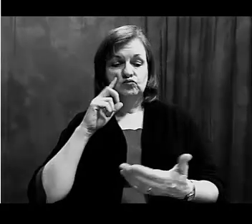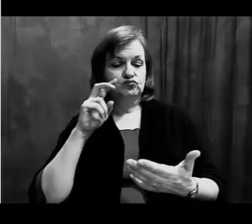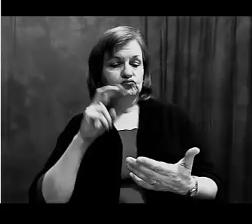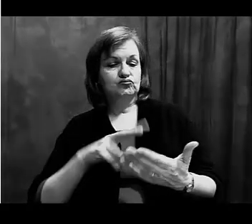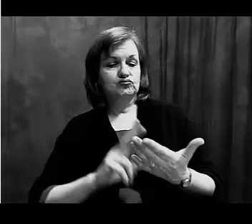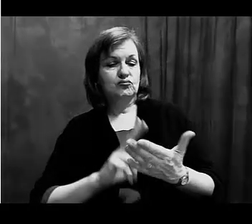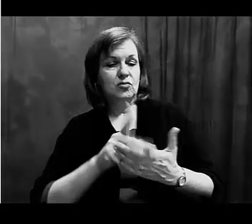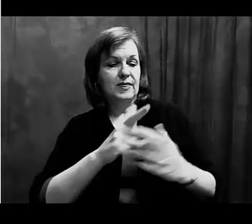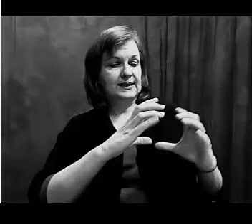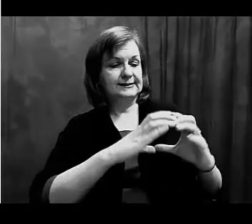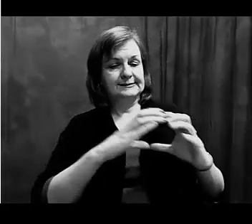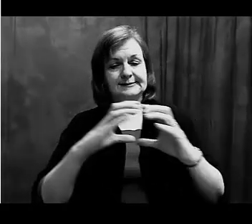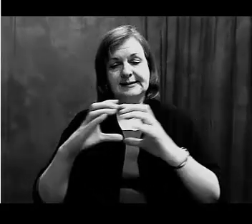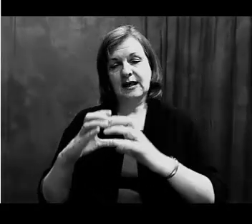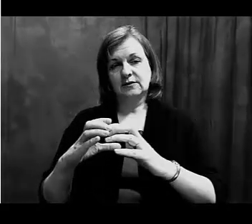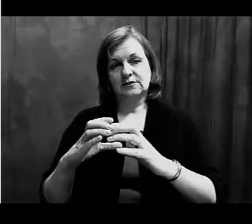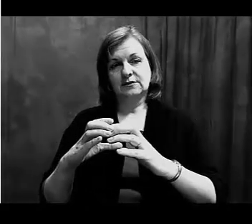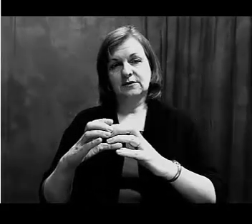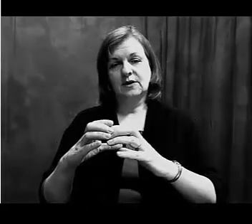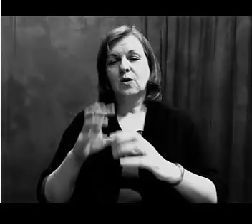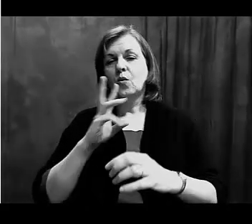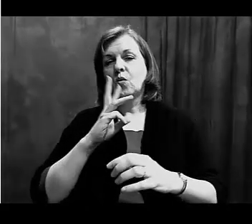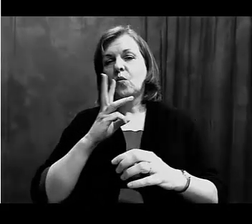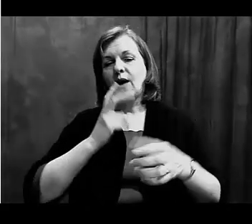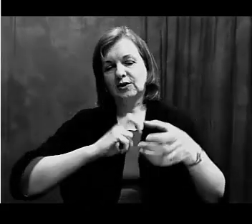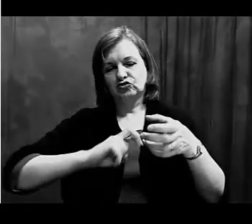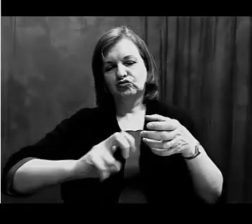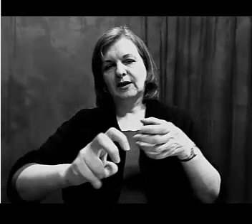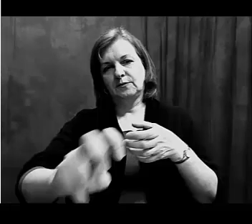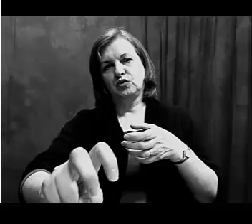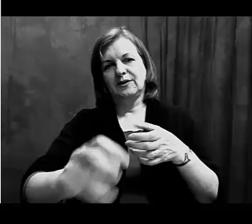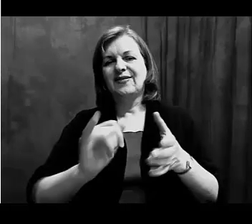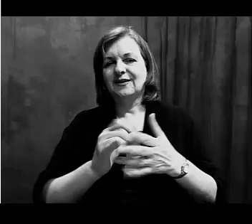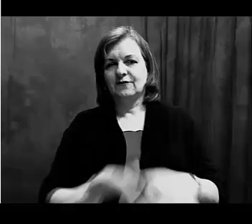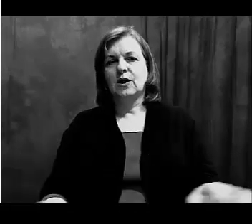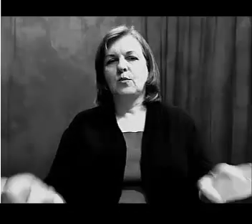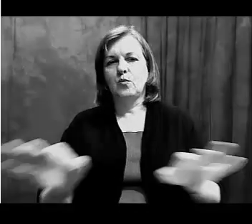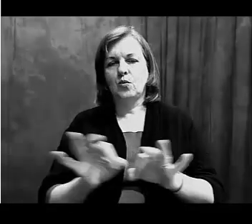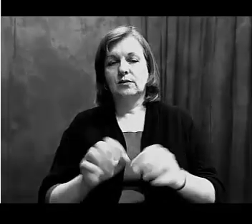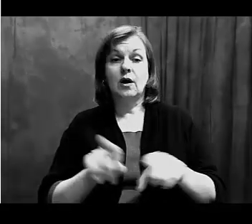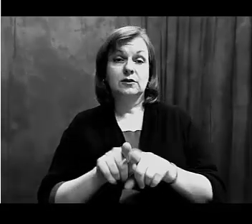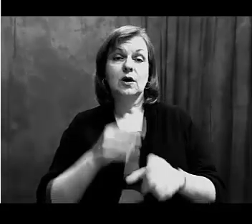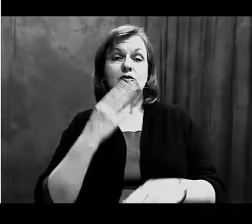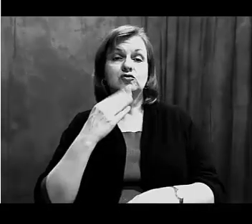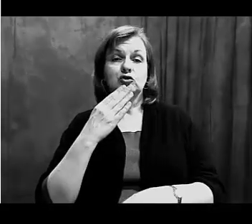and in a lot of cases when we look at these plant cells it's gonna be a transport of water